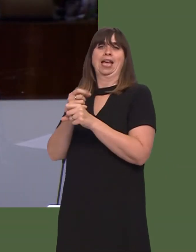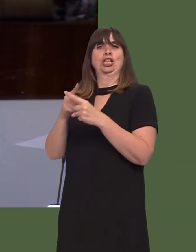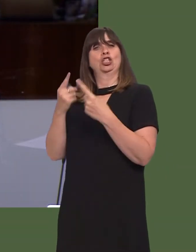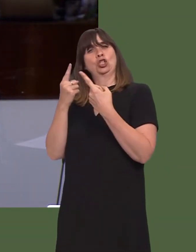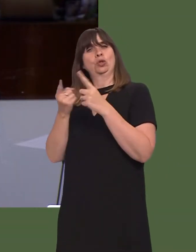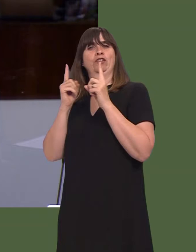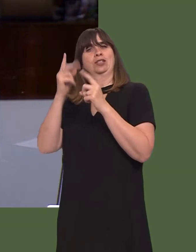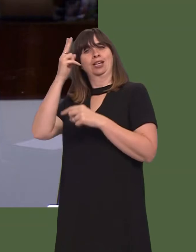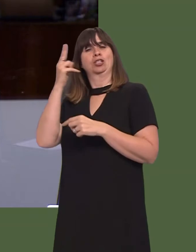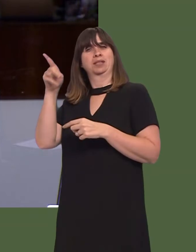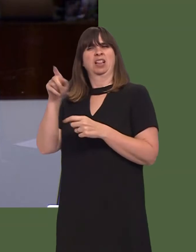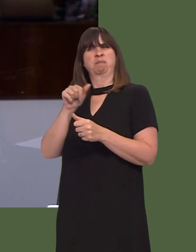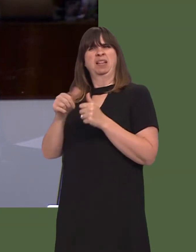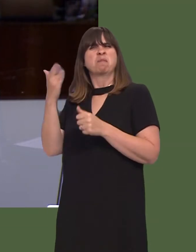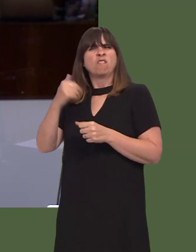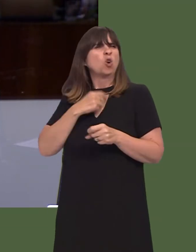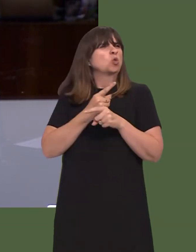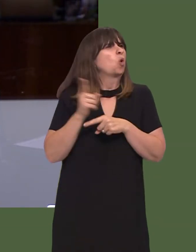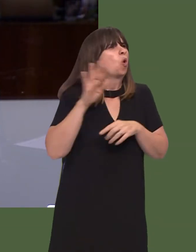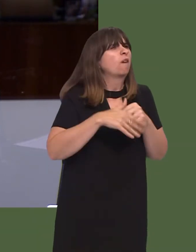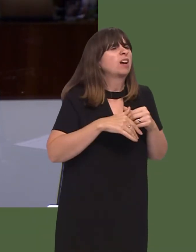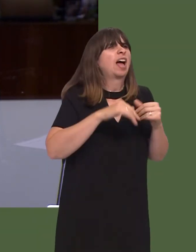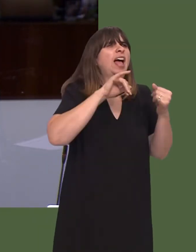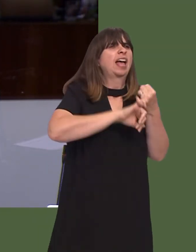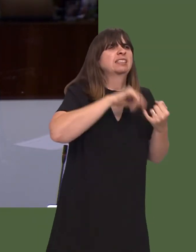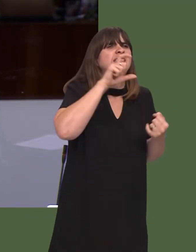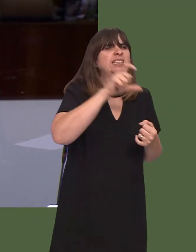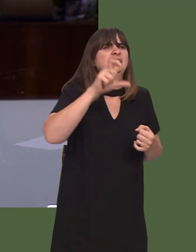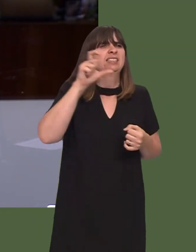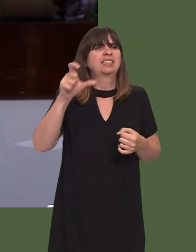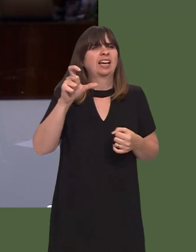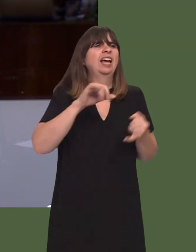Hospital siteóa much better name, I think, than the old ëSCCCí that weíve been calling